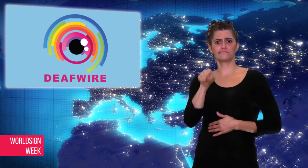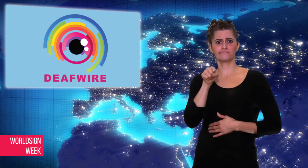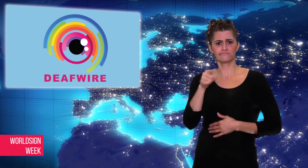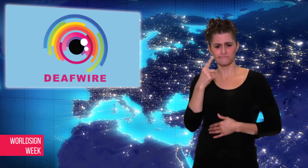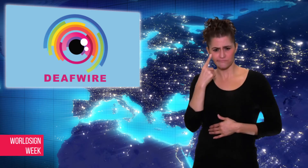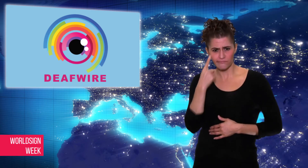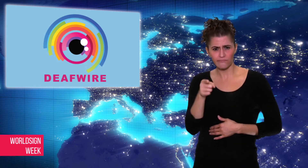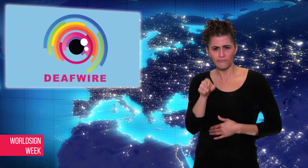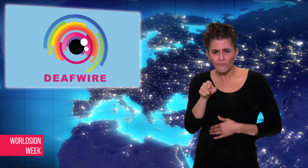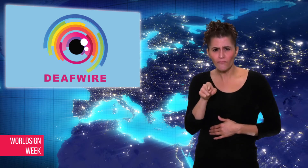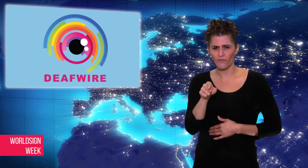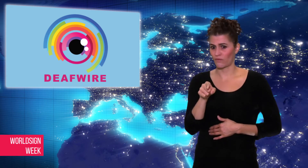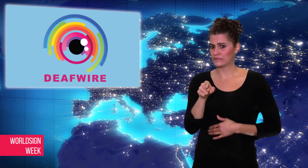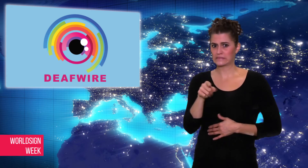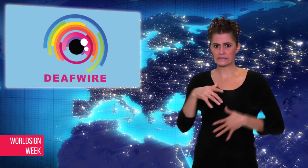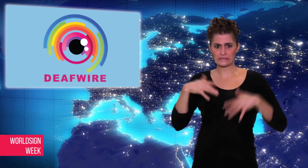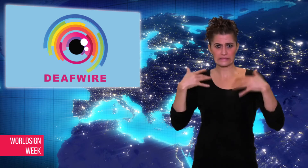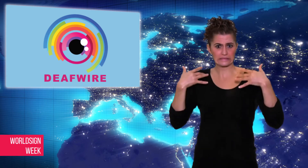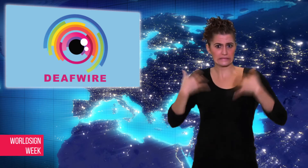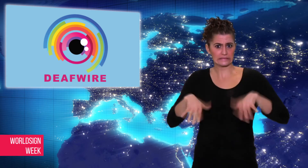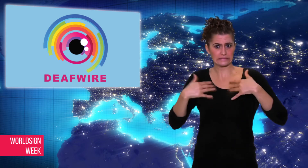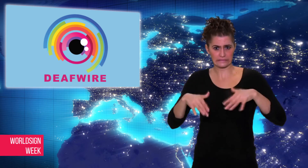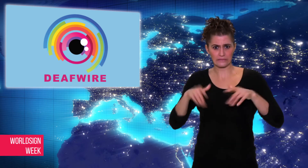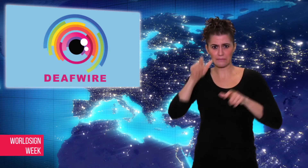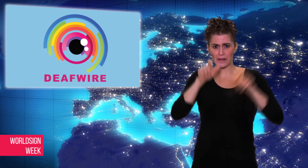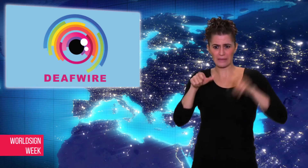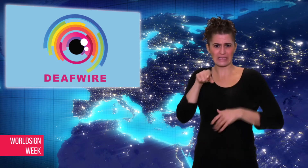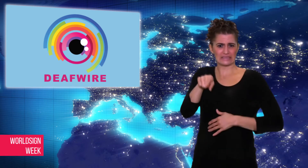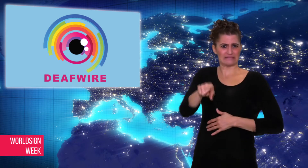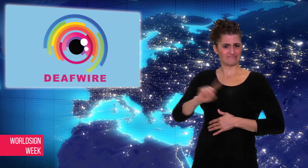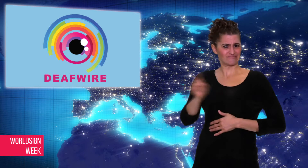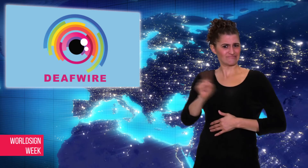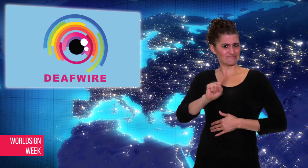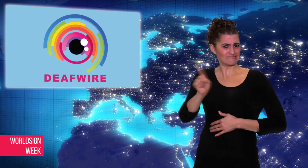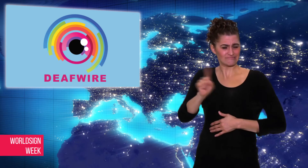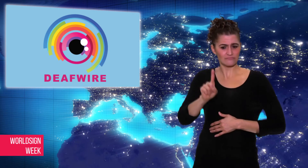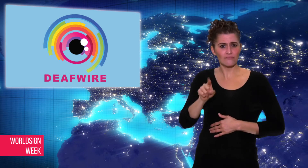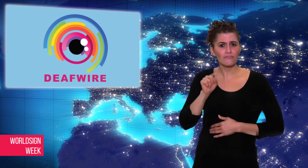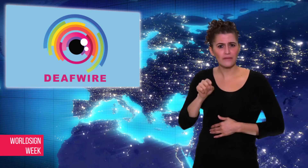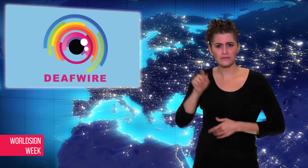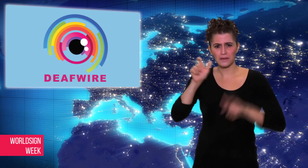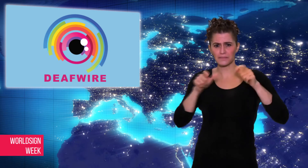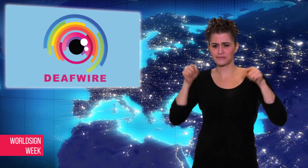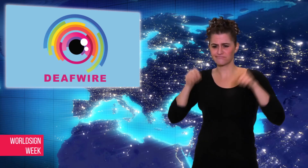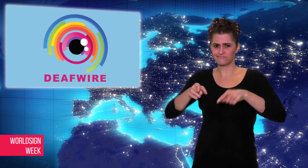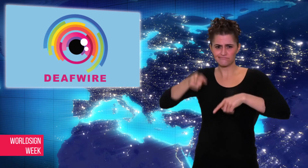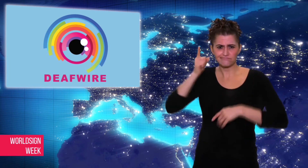where the main character pretends to